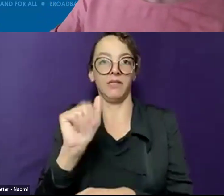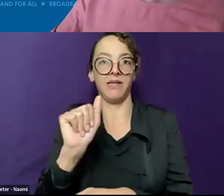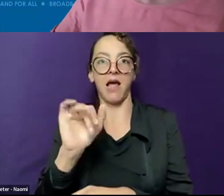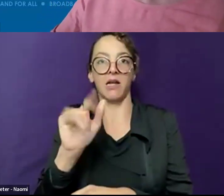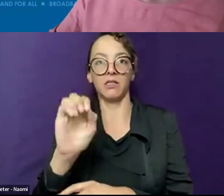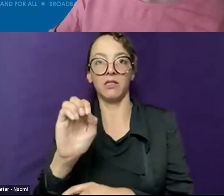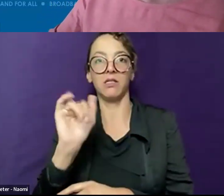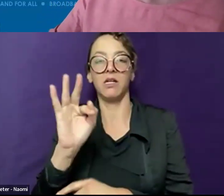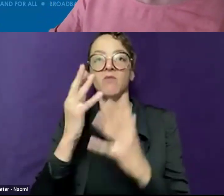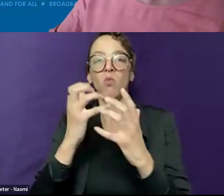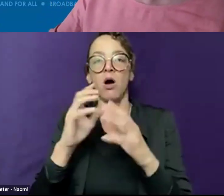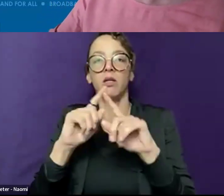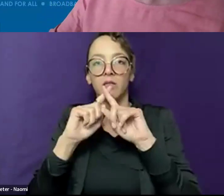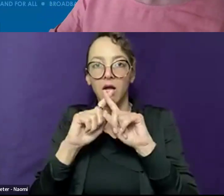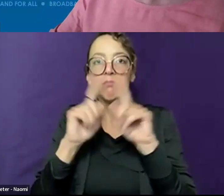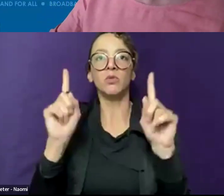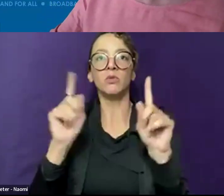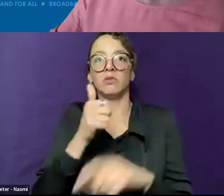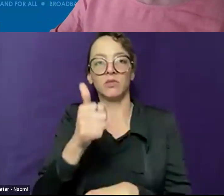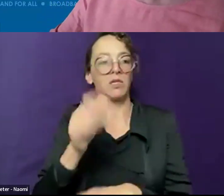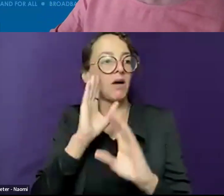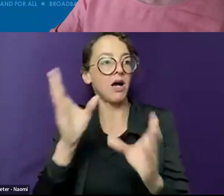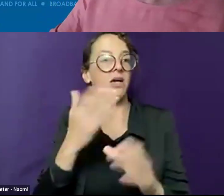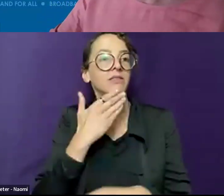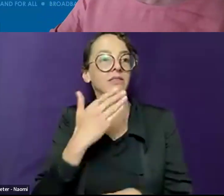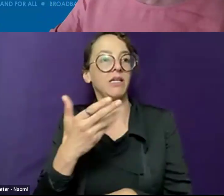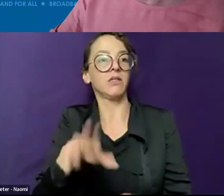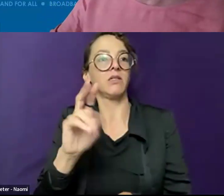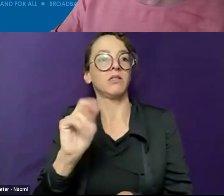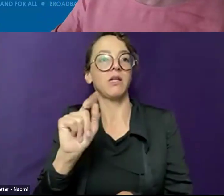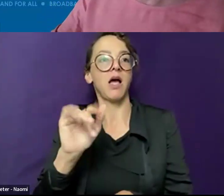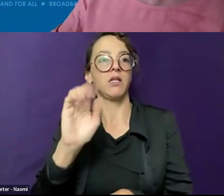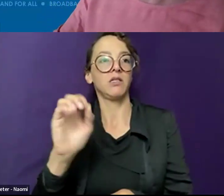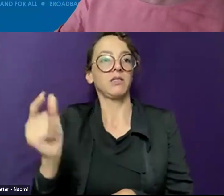Sure. Hi, thanks, Shawn, this is Natalie Gonzalez with Digital Equity LA out of California Community